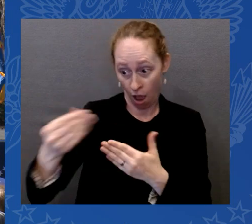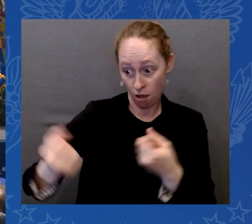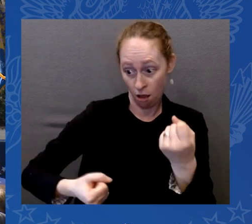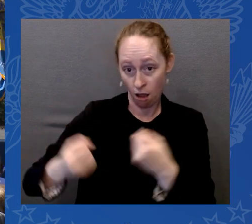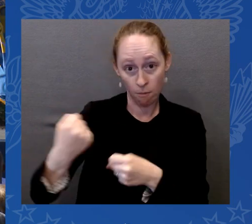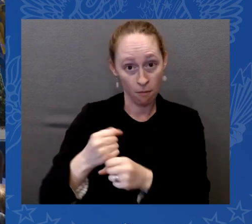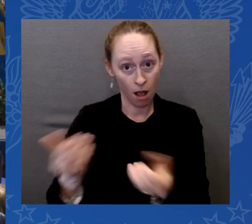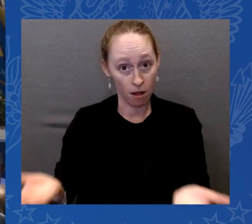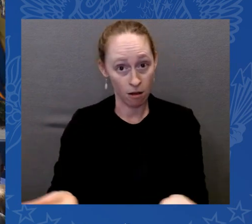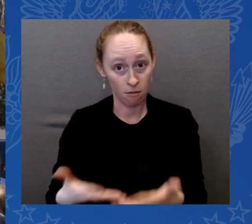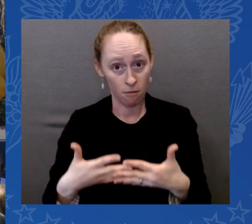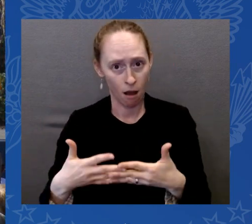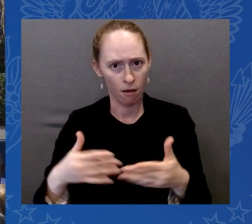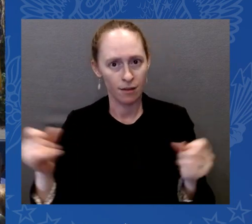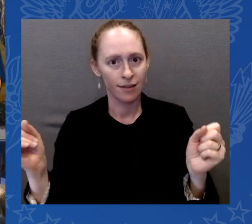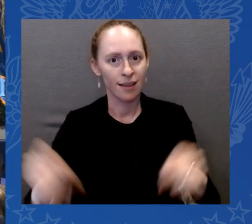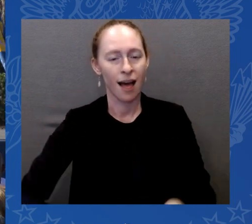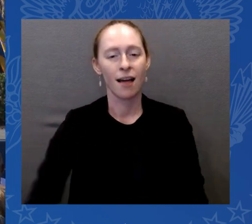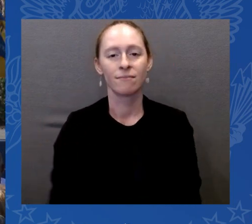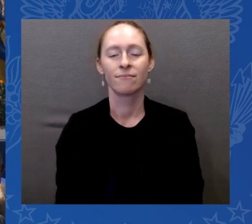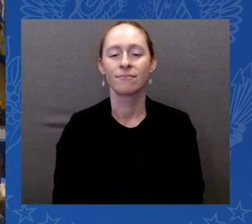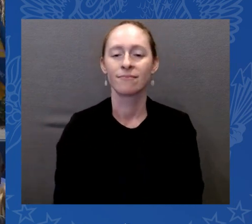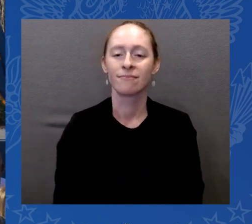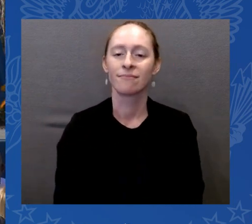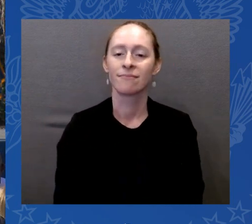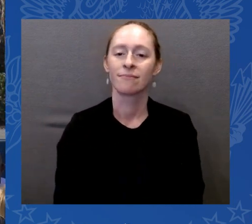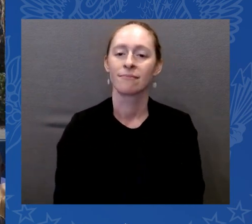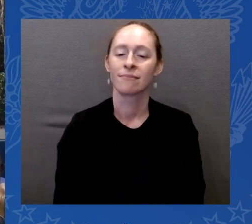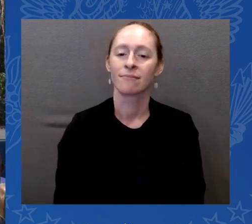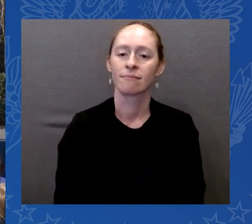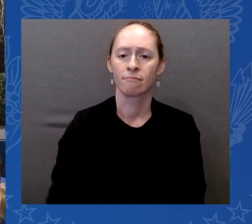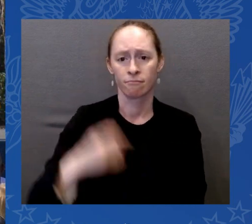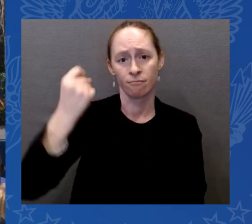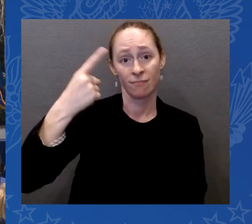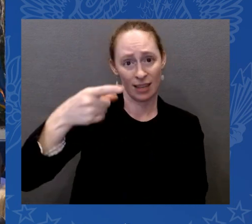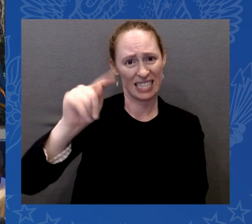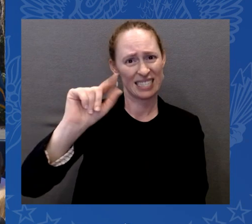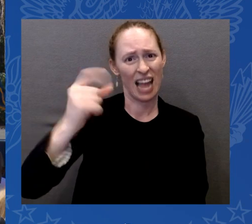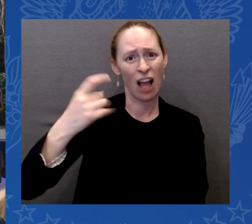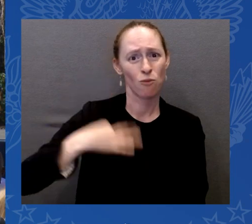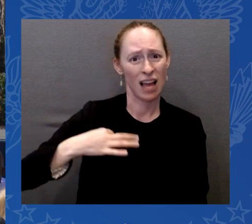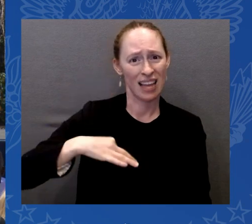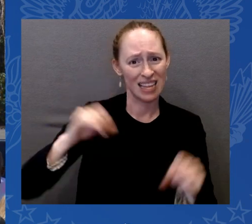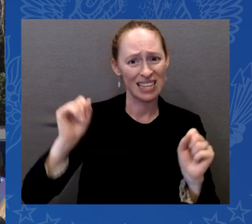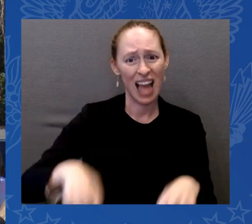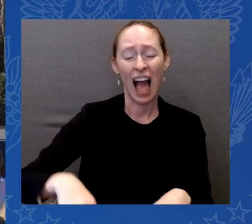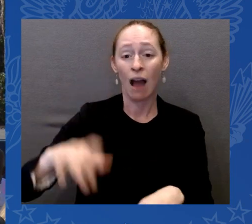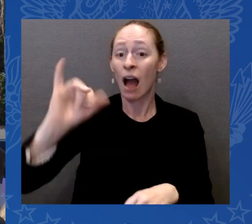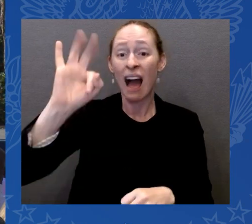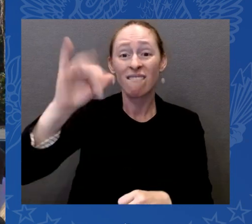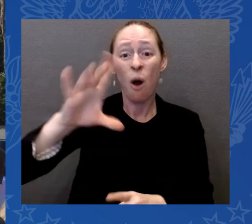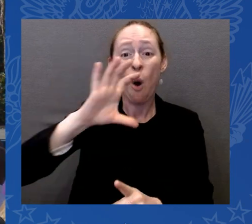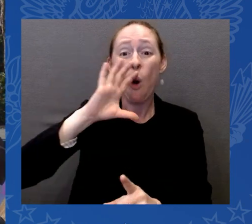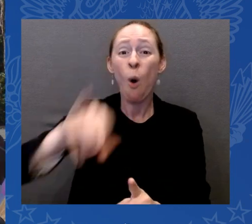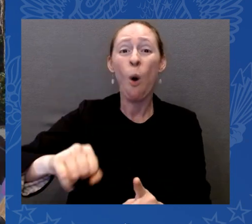if you buy a used electric vehicle. American automobile companies and American labor are committing billions of dollars